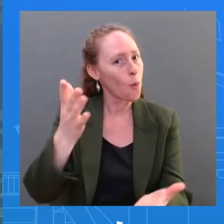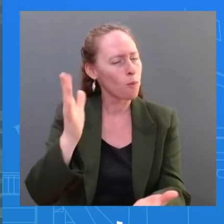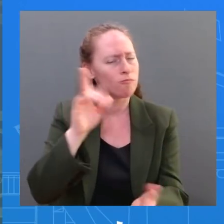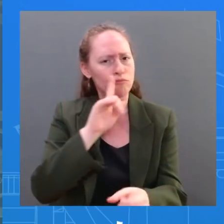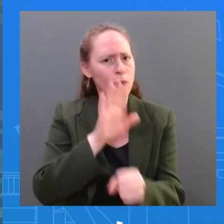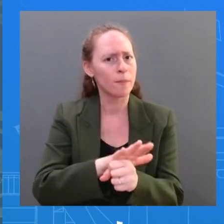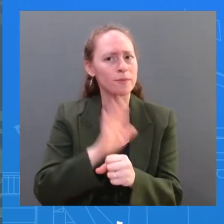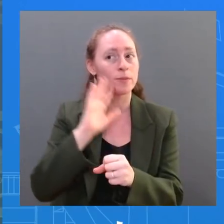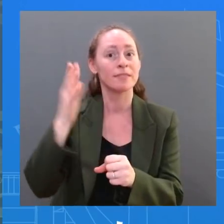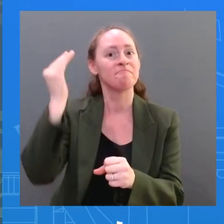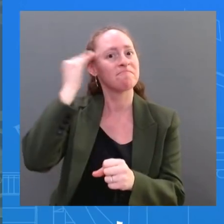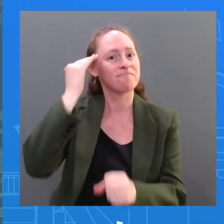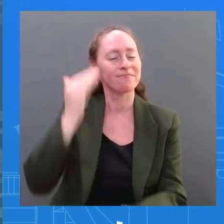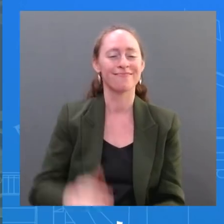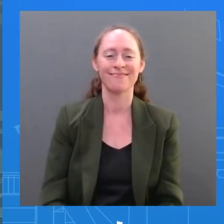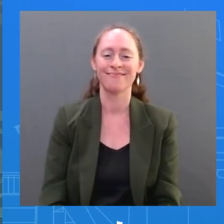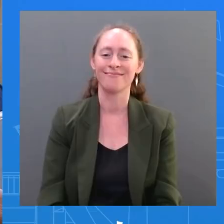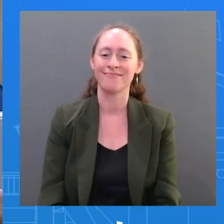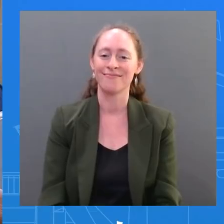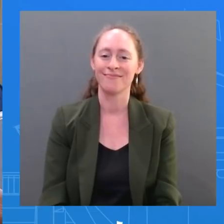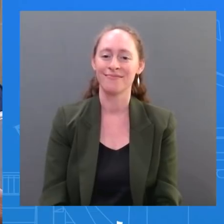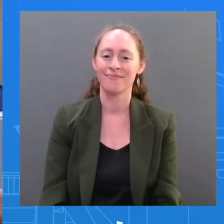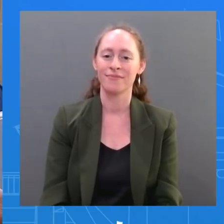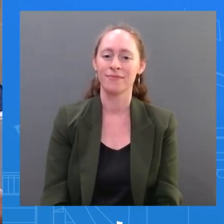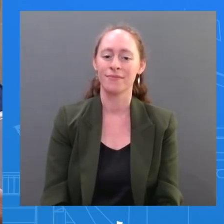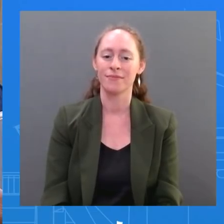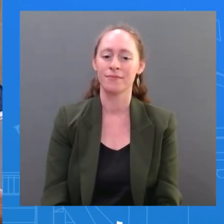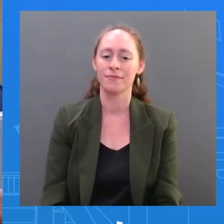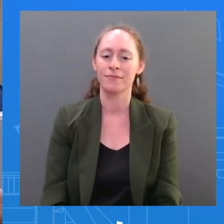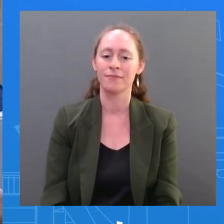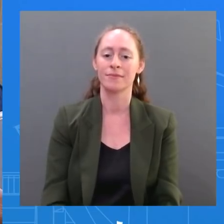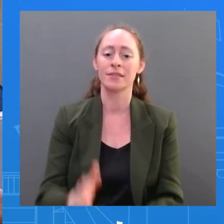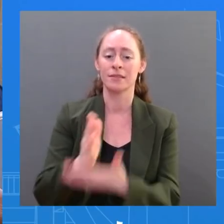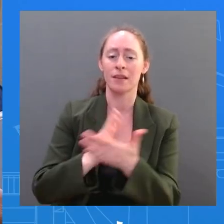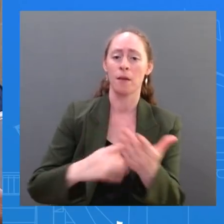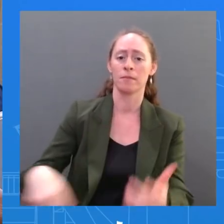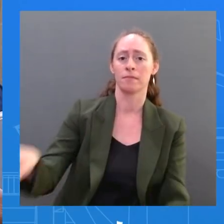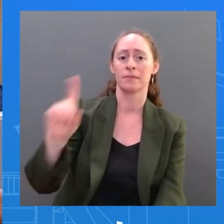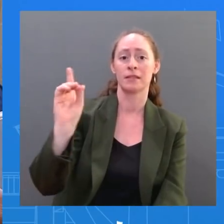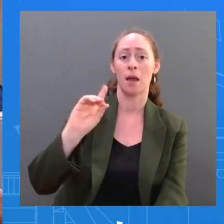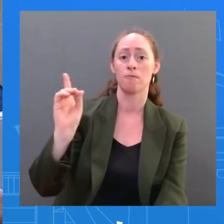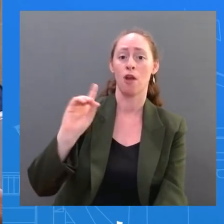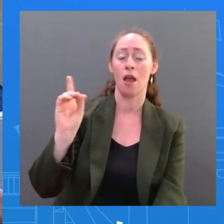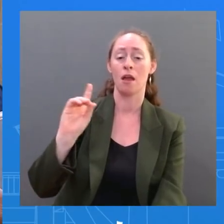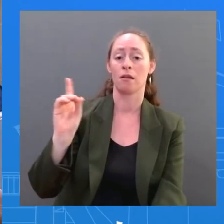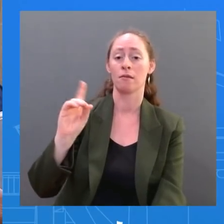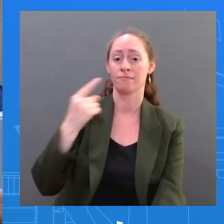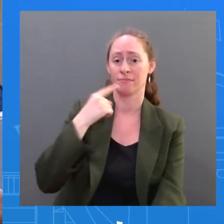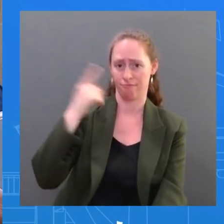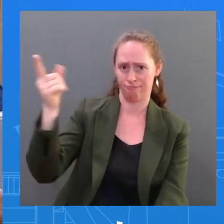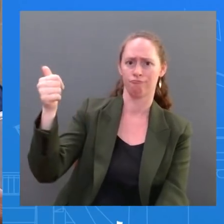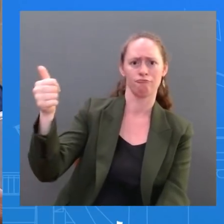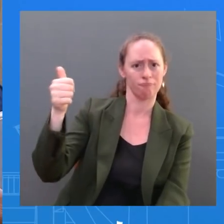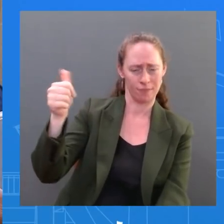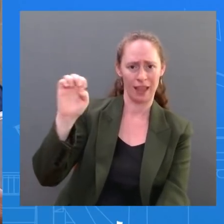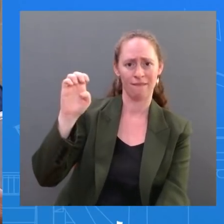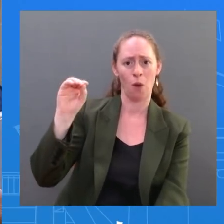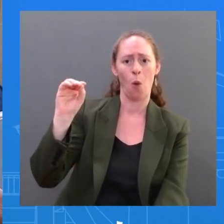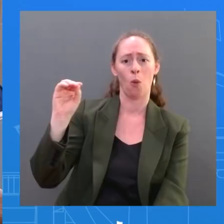the President's executive order today but say that he should be doing more. What else is the White House planning on doing? And does the President believe